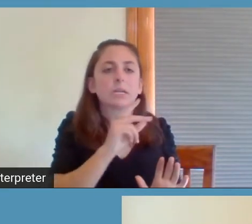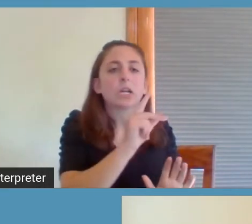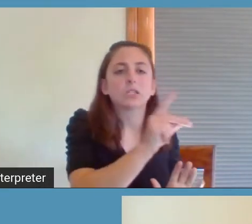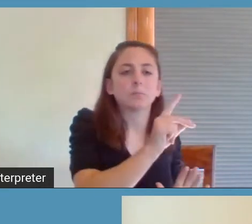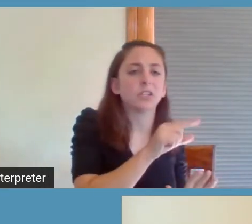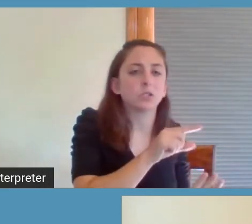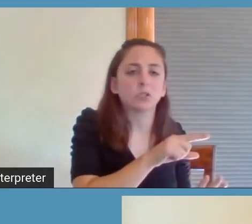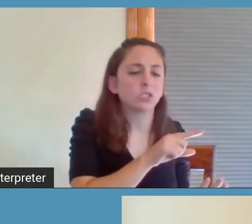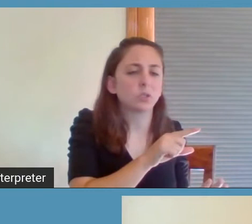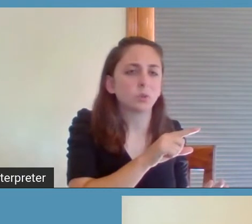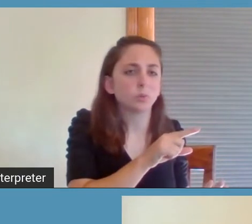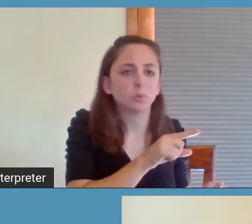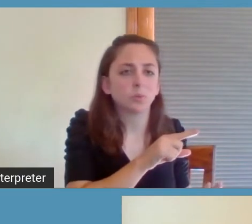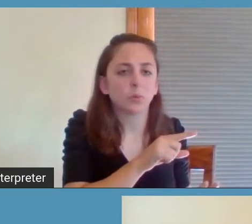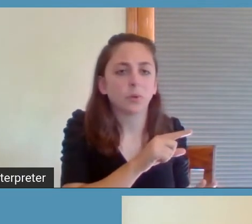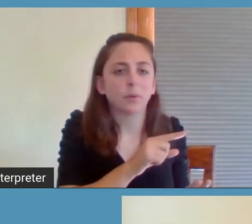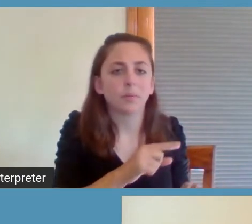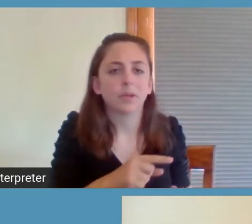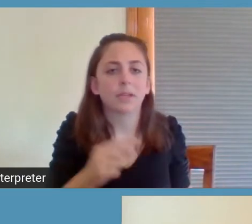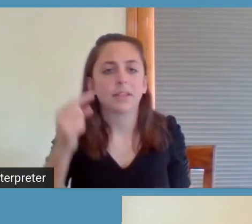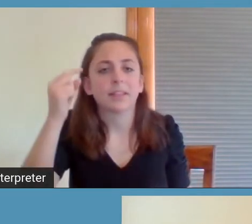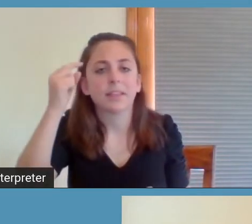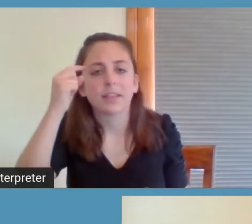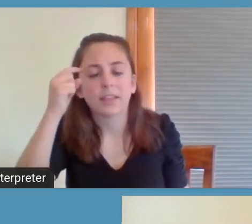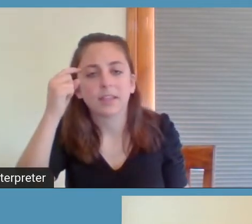but i also think that if you did an immersive experience with vr